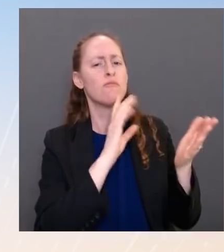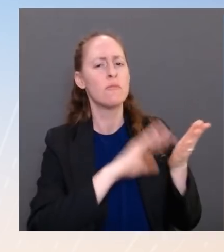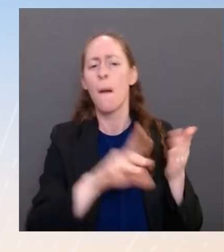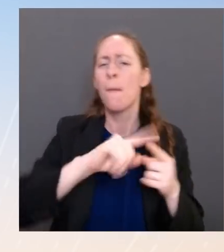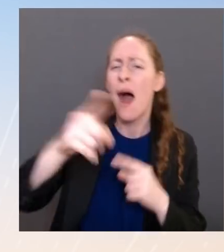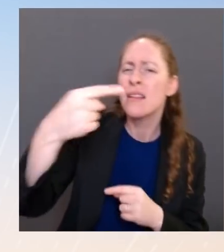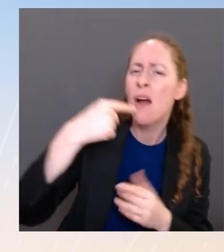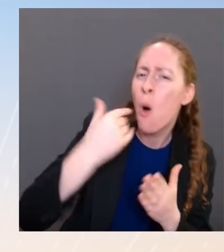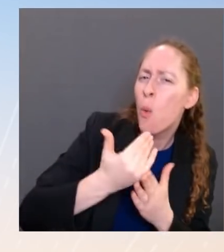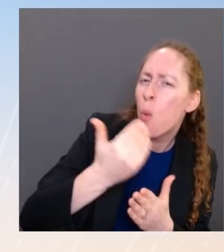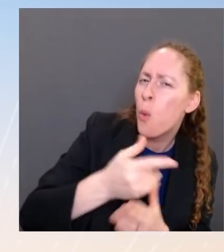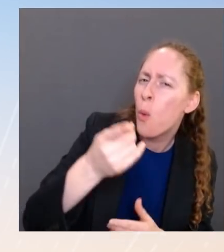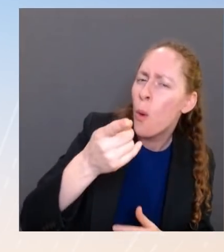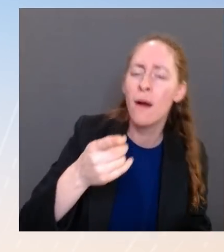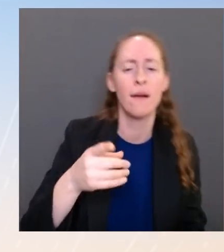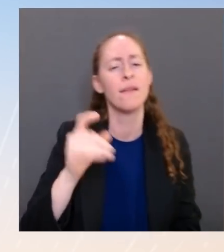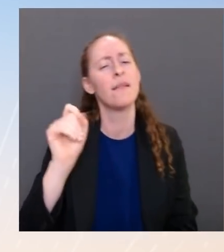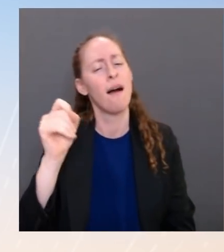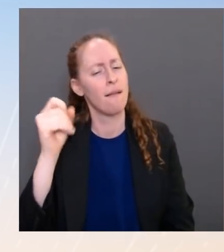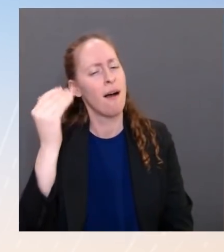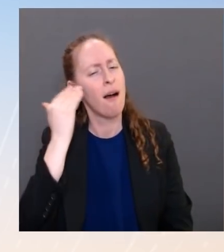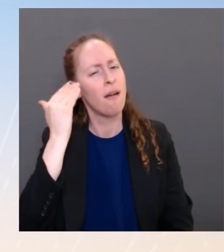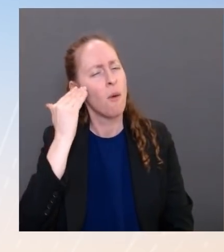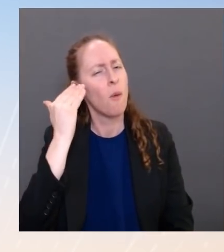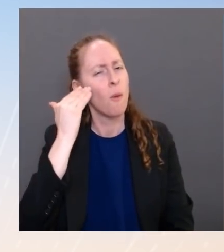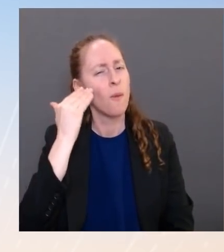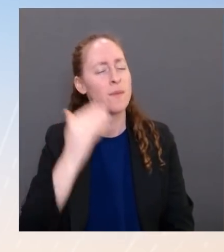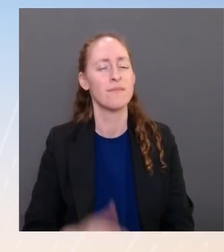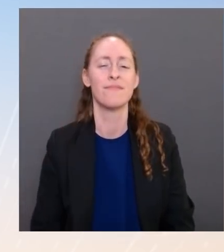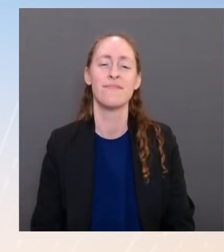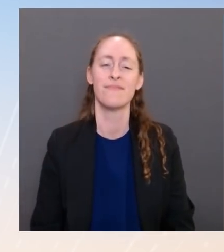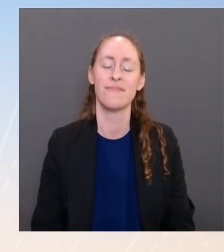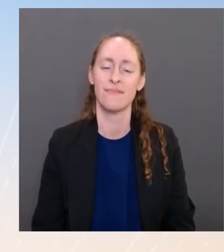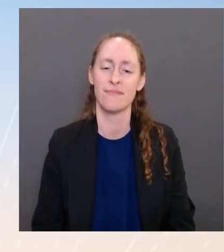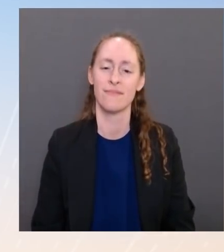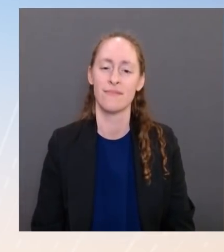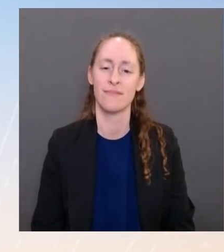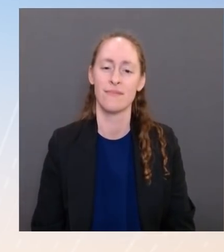when the President took office were all advantageous and were doing what they needed to do